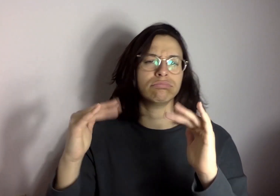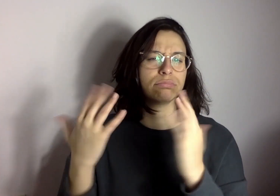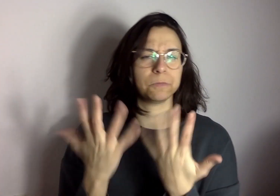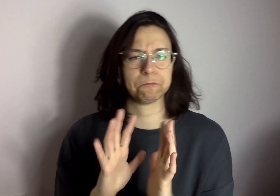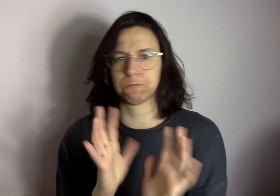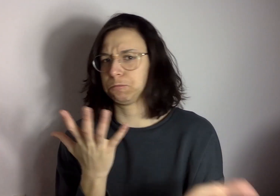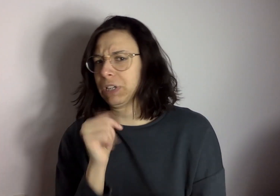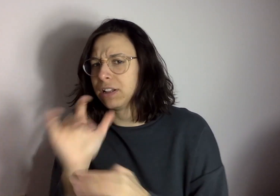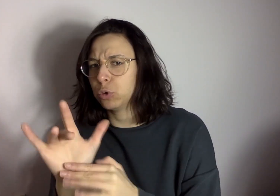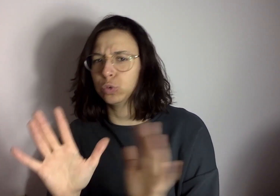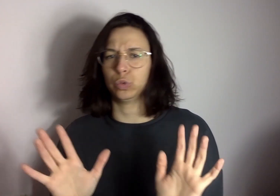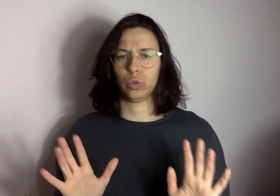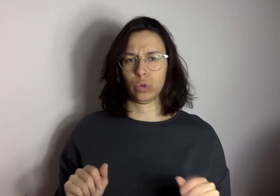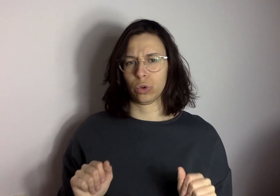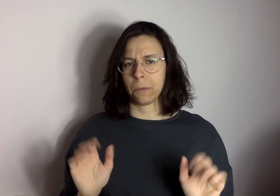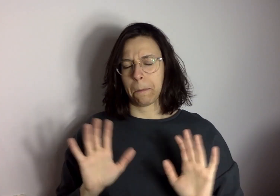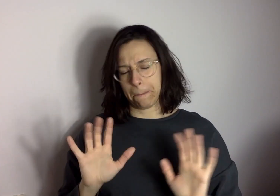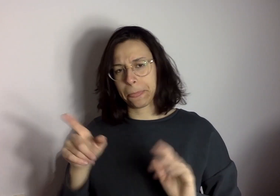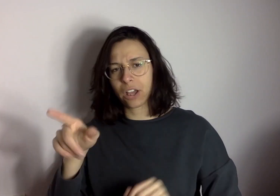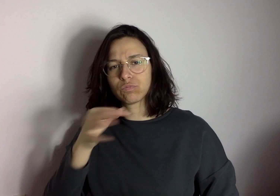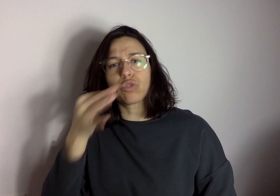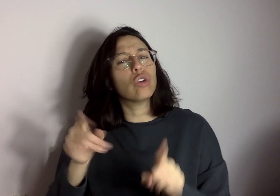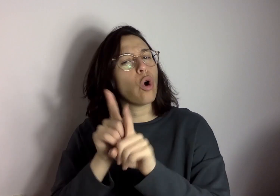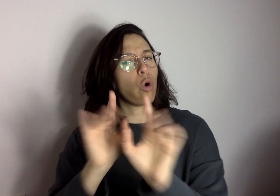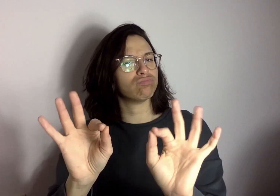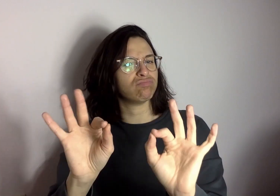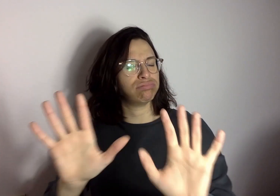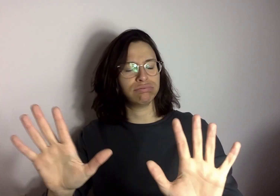no I mean I don´t wanna criticize... German is great too...